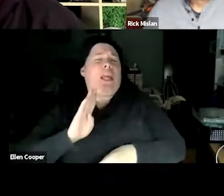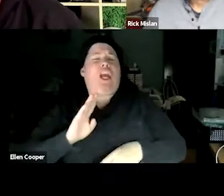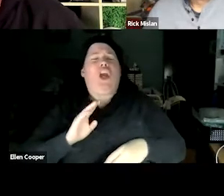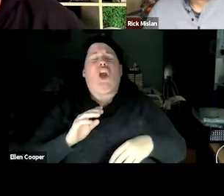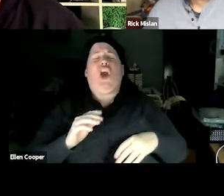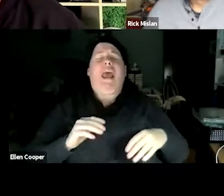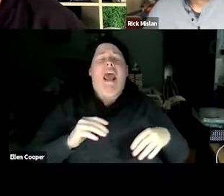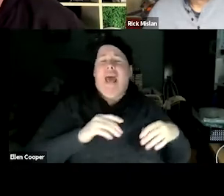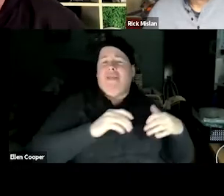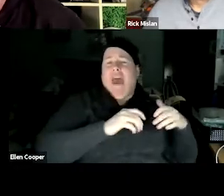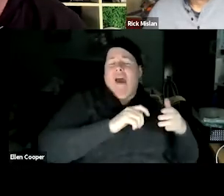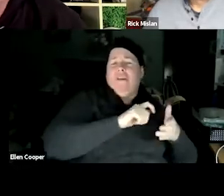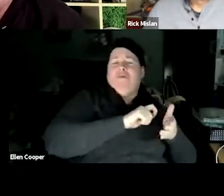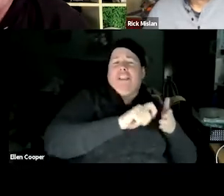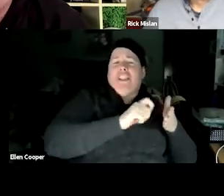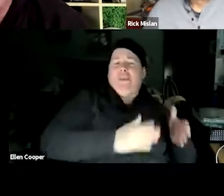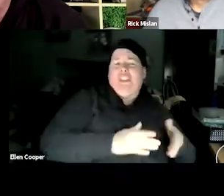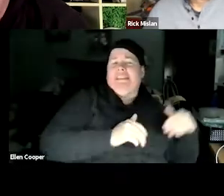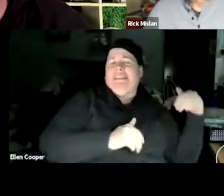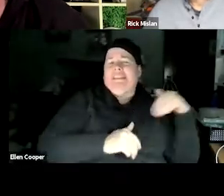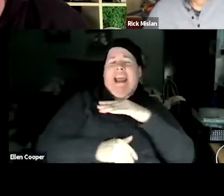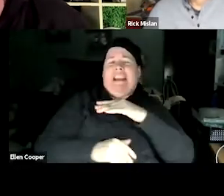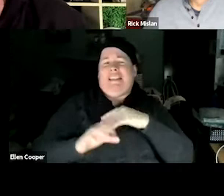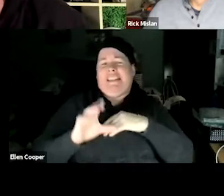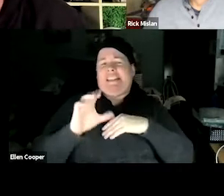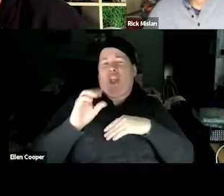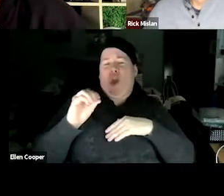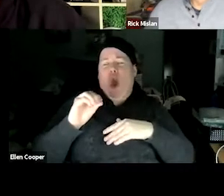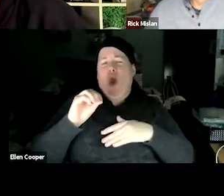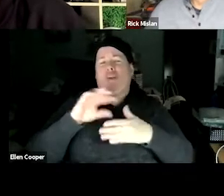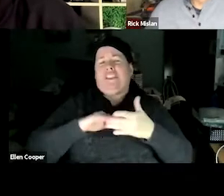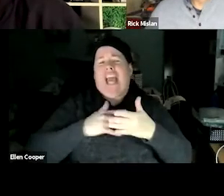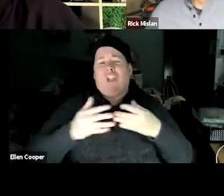CalebBarlow: And she's getting the routing numbers to the bank codes